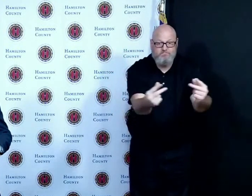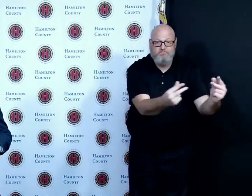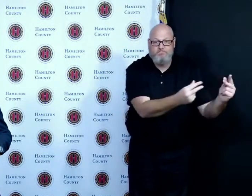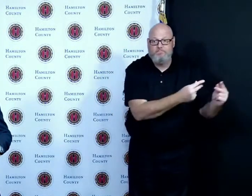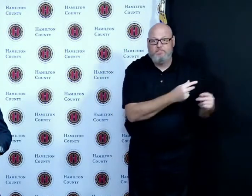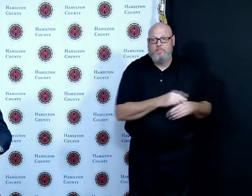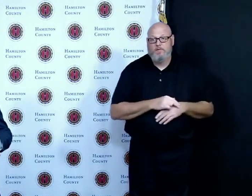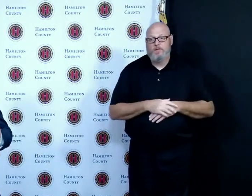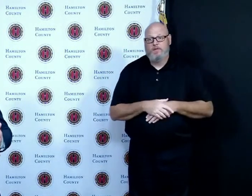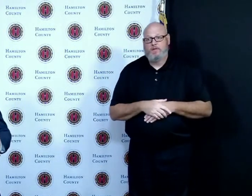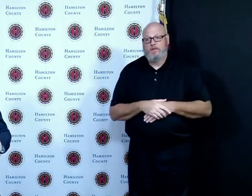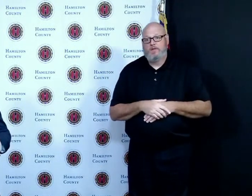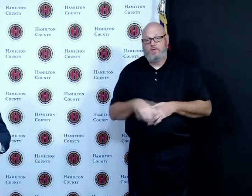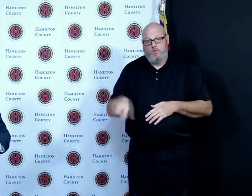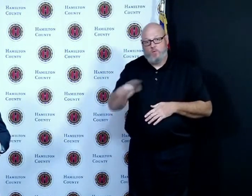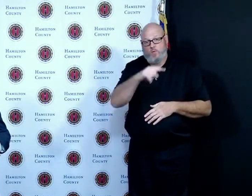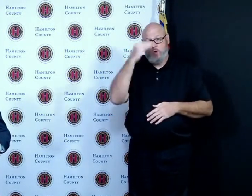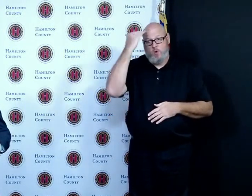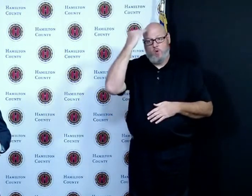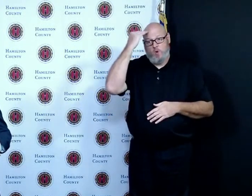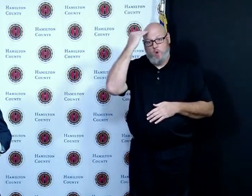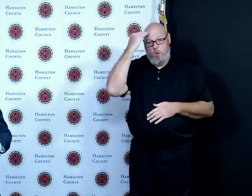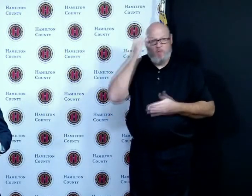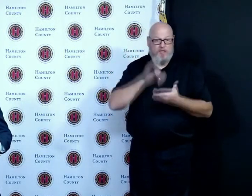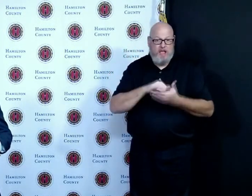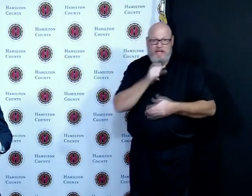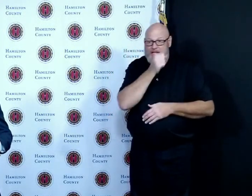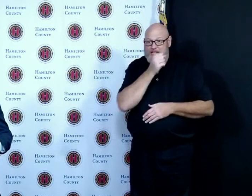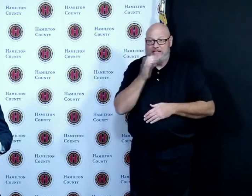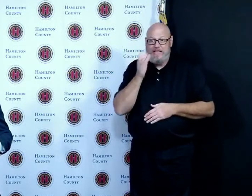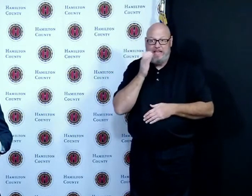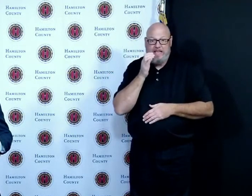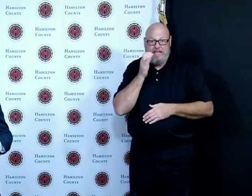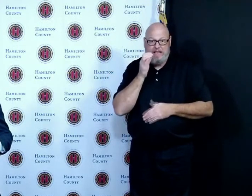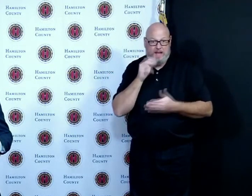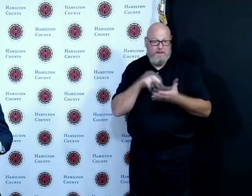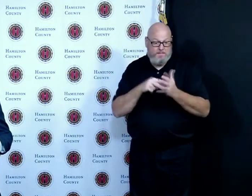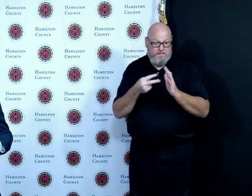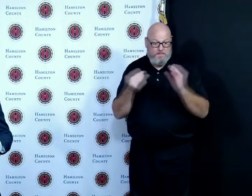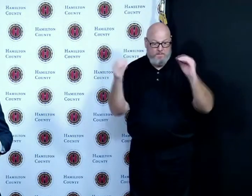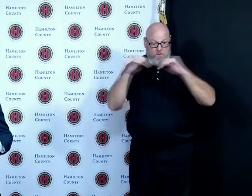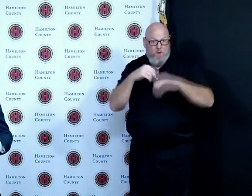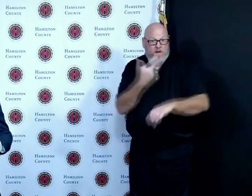that they are reducing their Covid footprint right now we were also purple on the map which I think